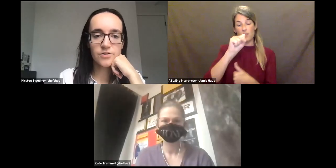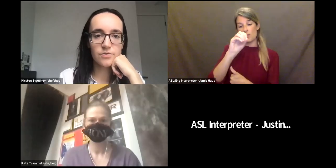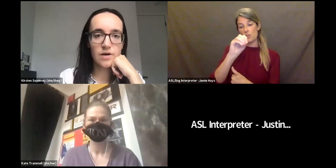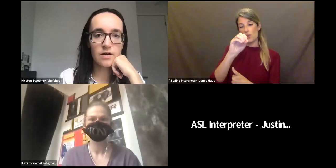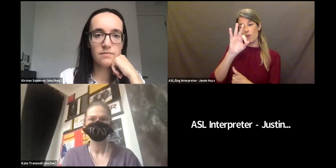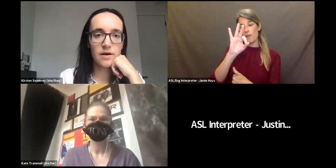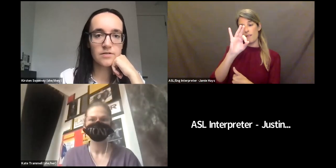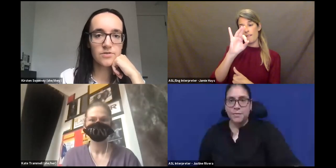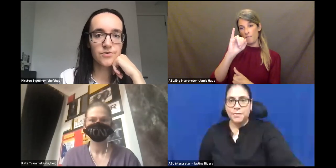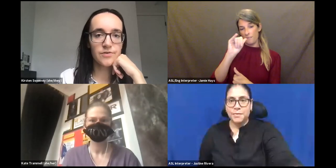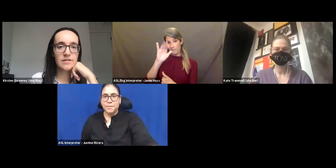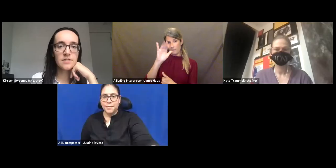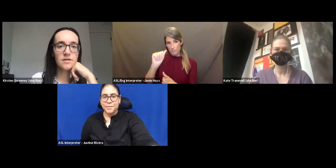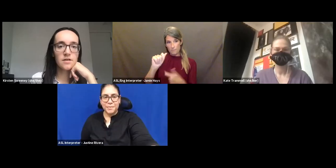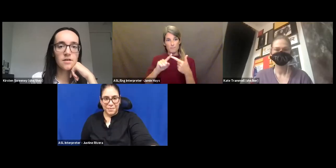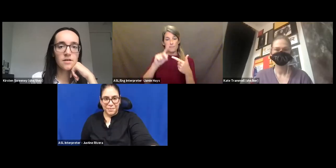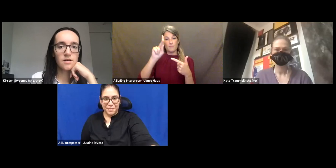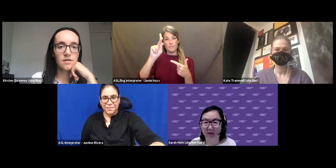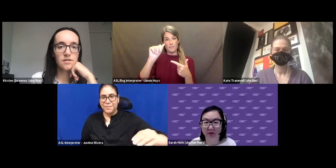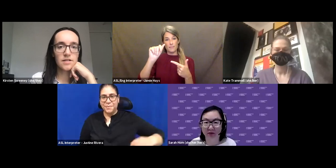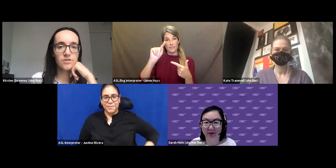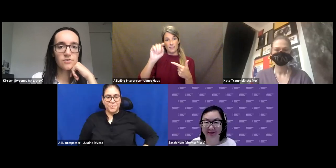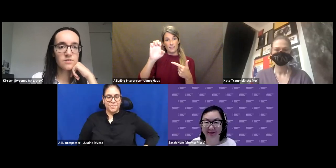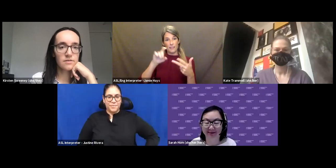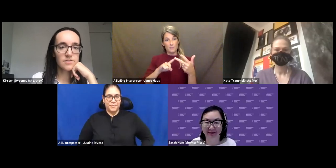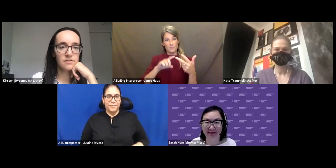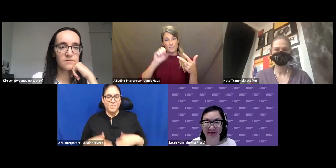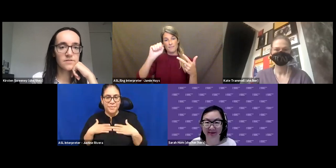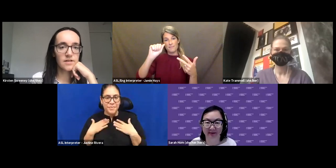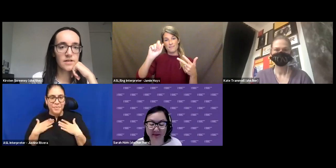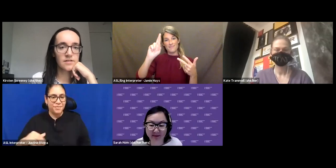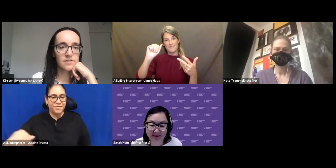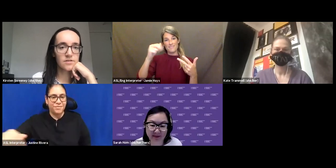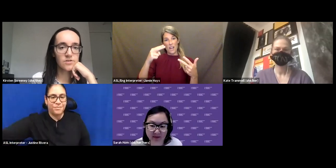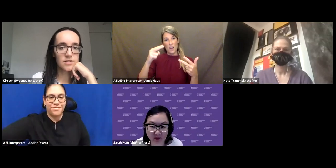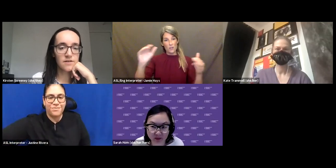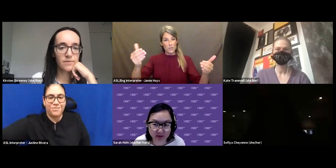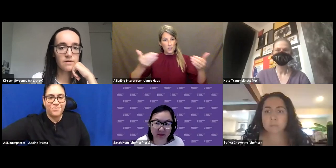to come on screen to introduce themselves, and just give me a